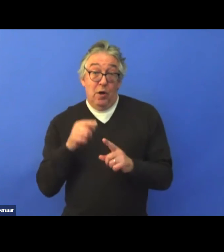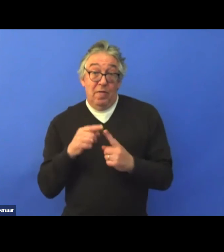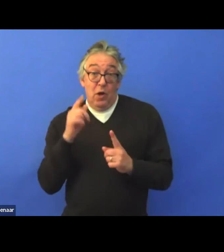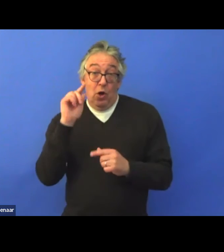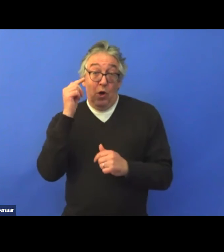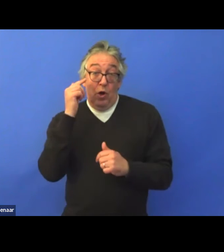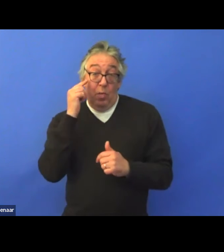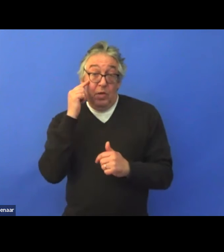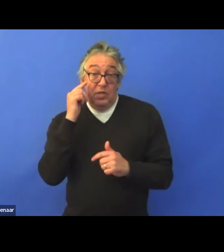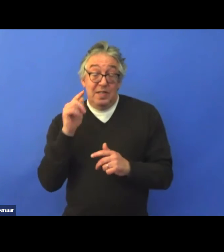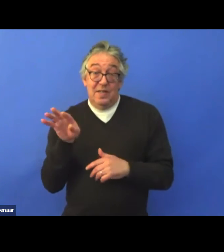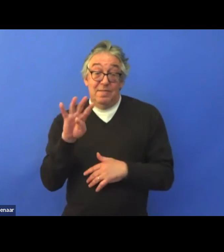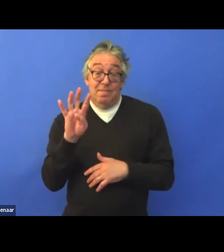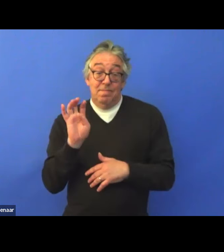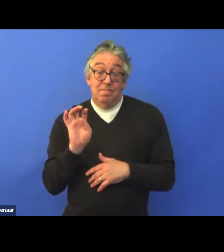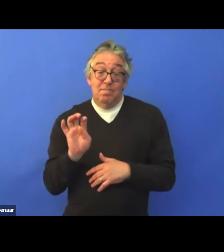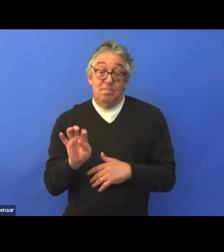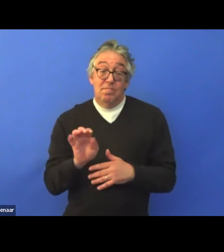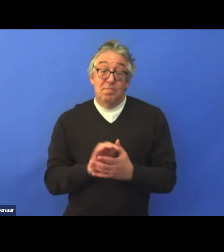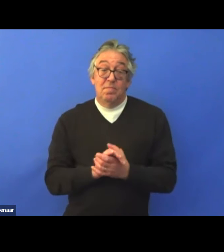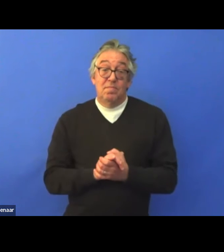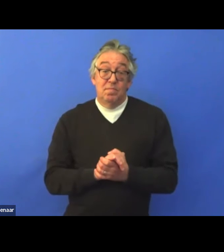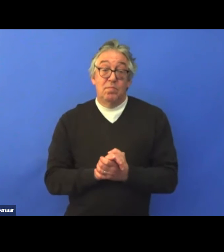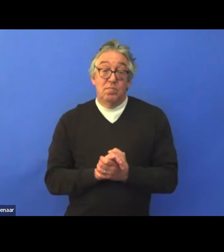This learning will be very useful at ensuring